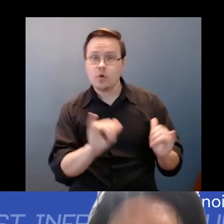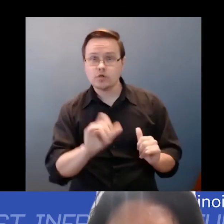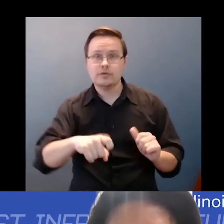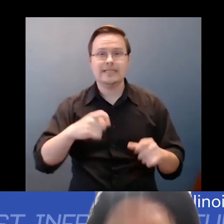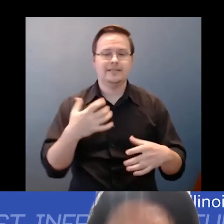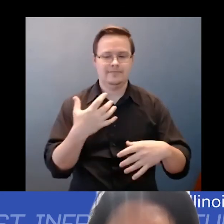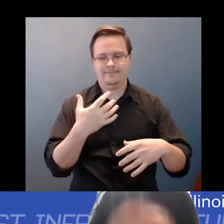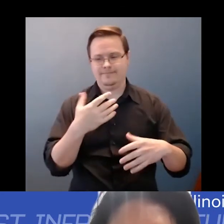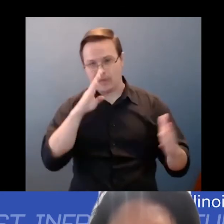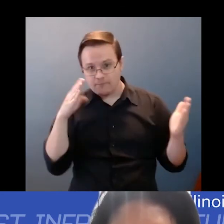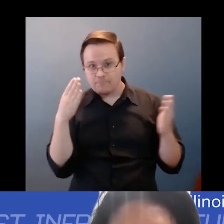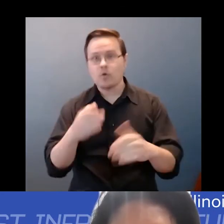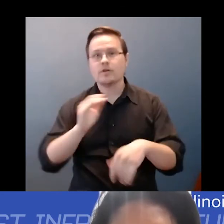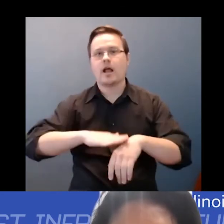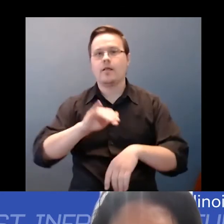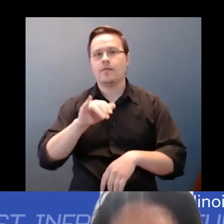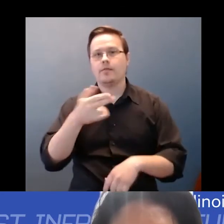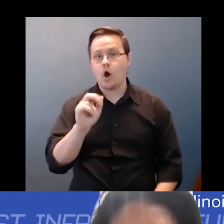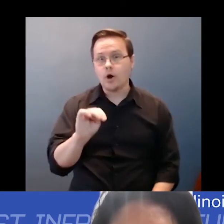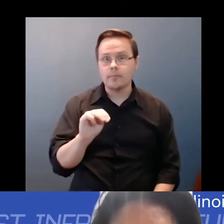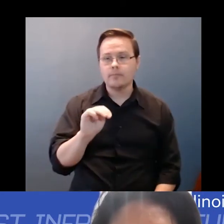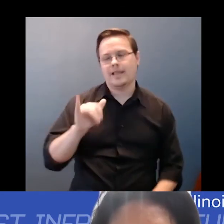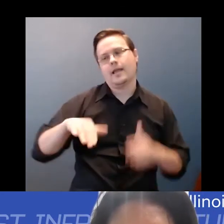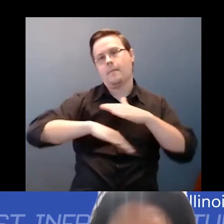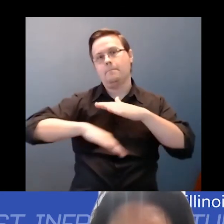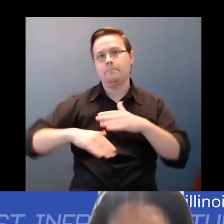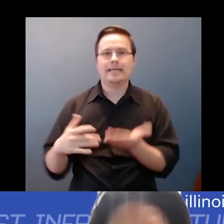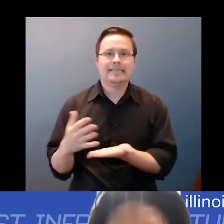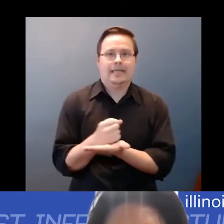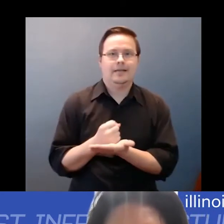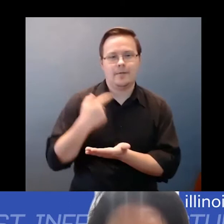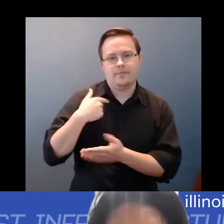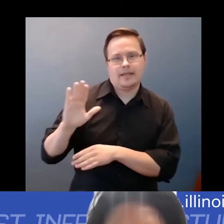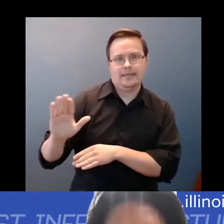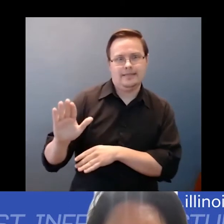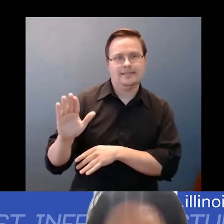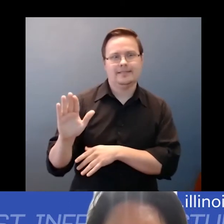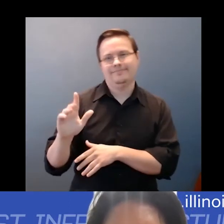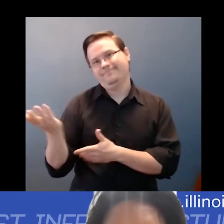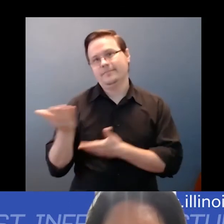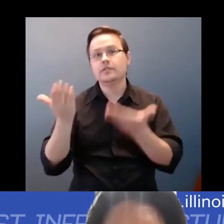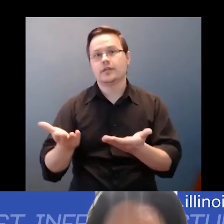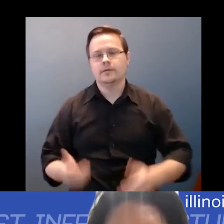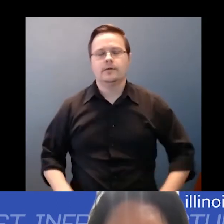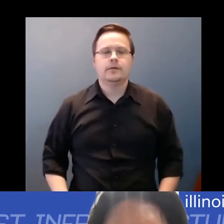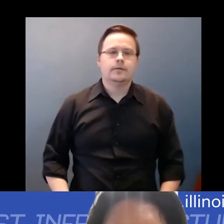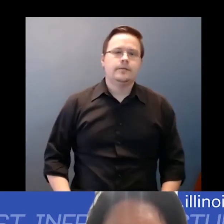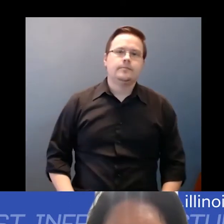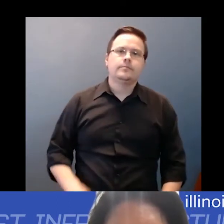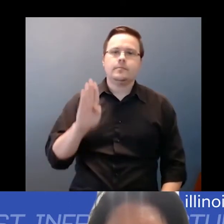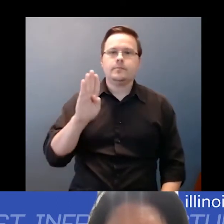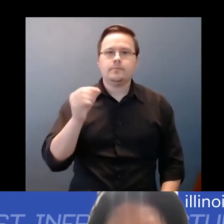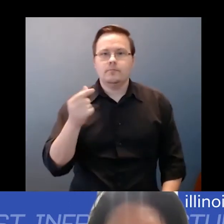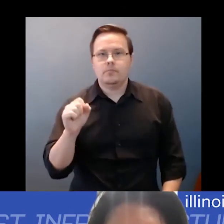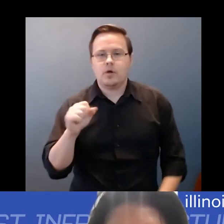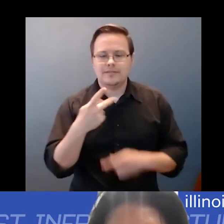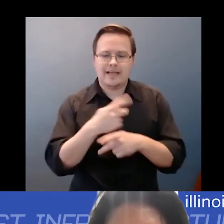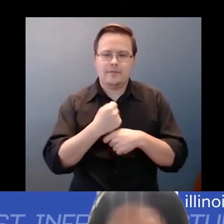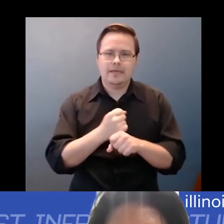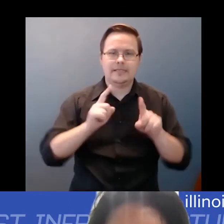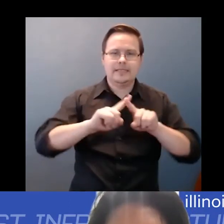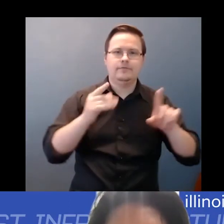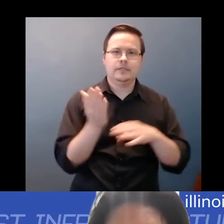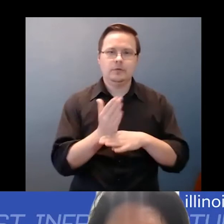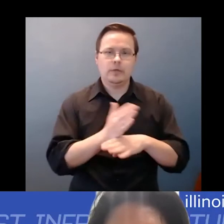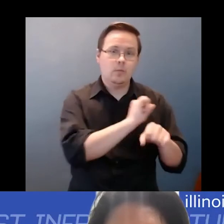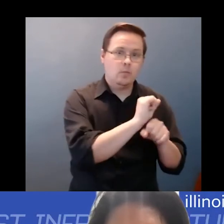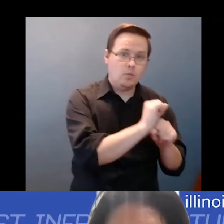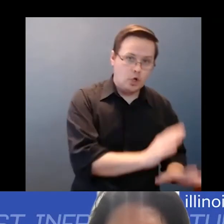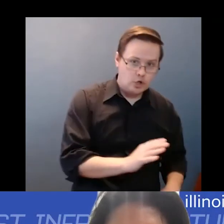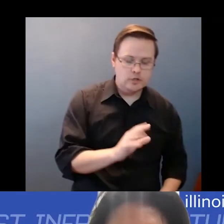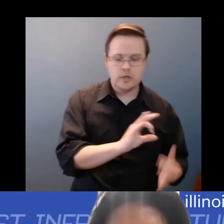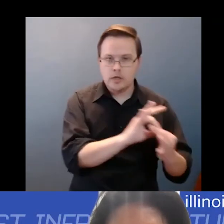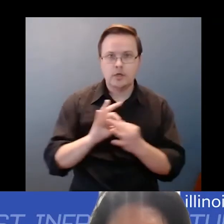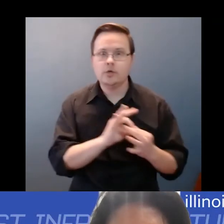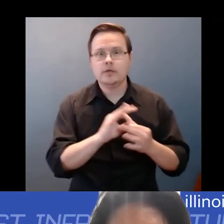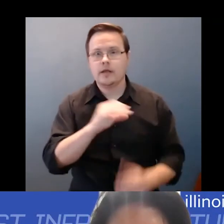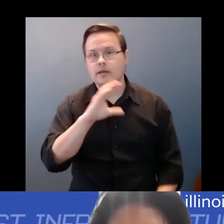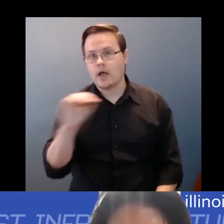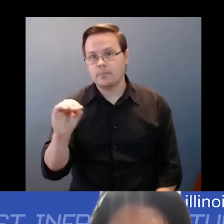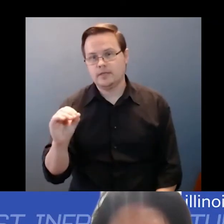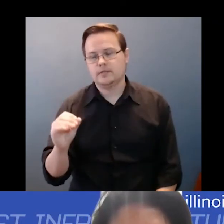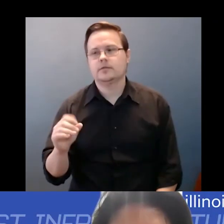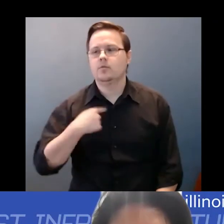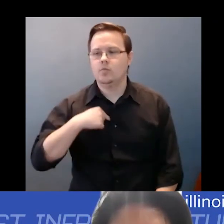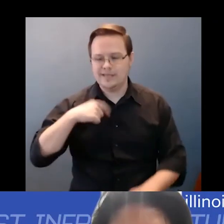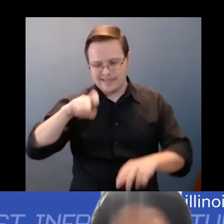to fight to also get those harms address like, you know, basic income for example I think it like his cases when things he suggests so bugs, somebody is kind of makes a distinction between workers, the unions and the companies and like we have to analyze